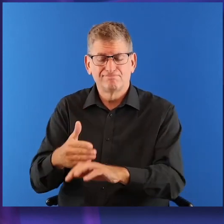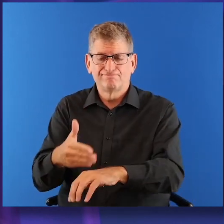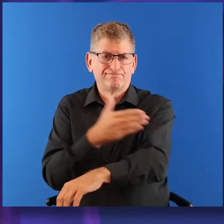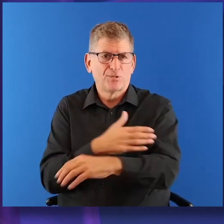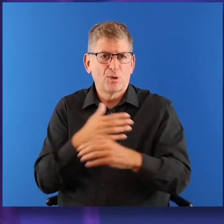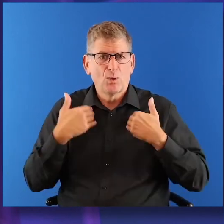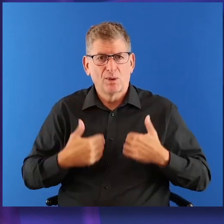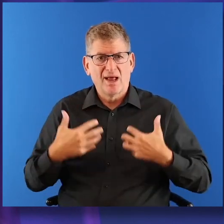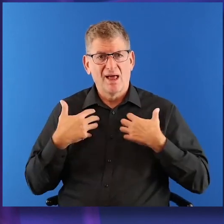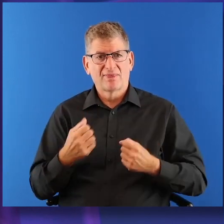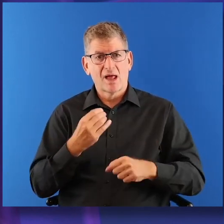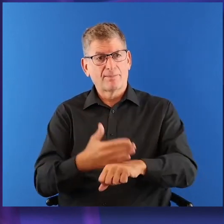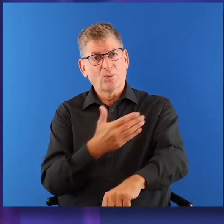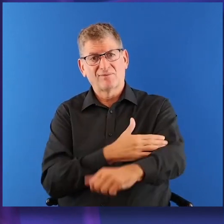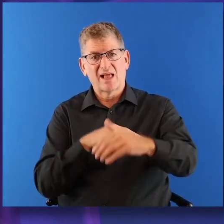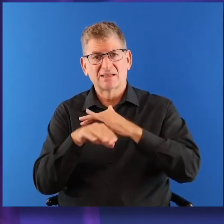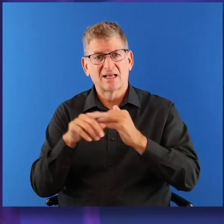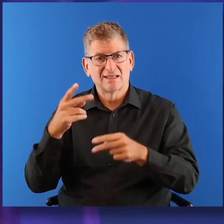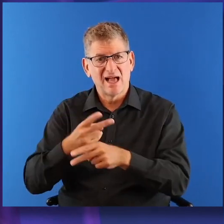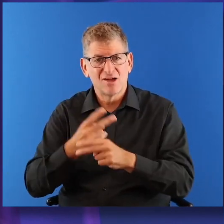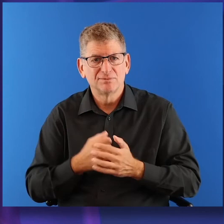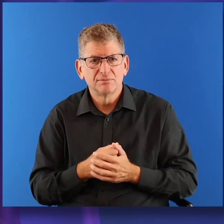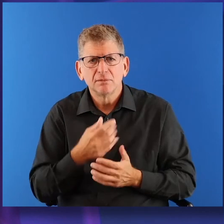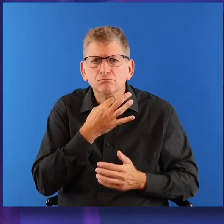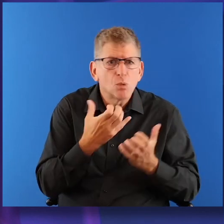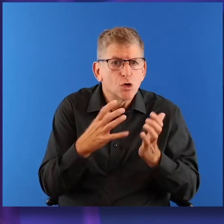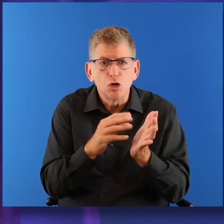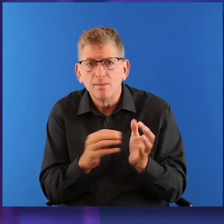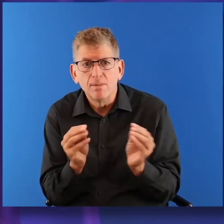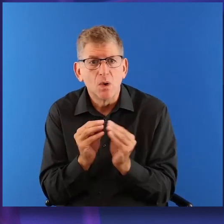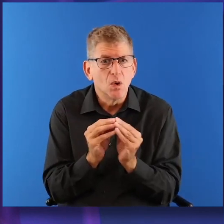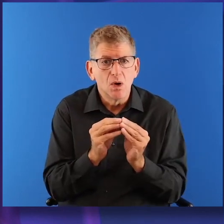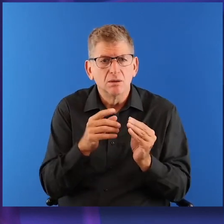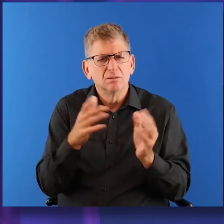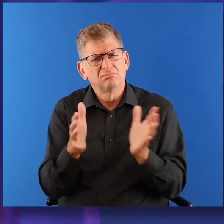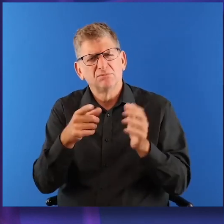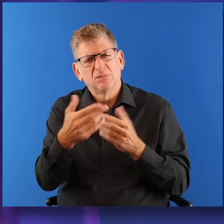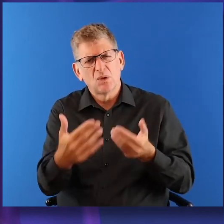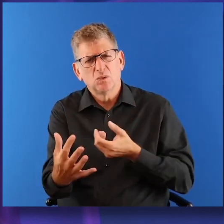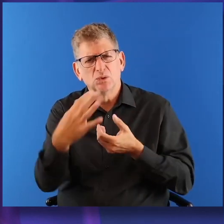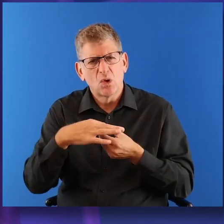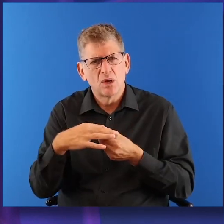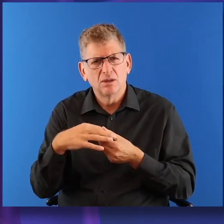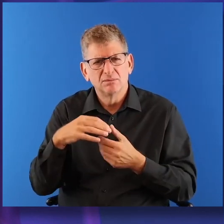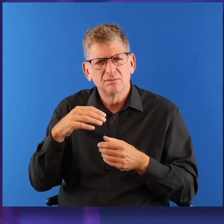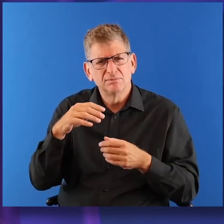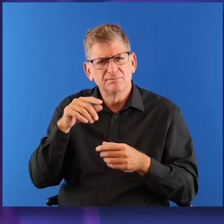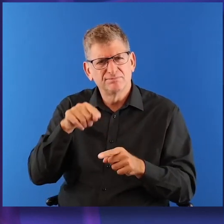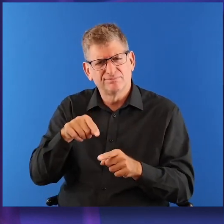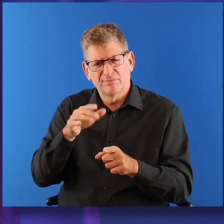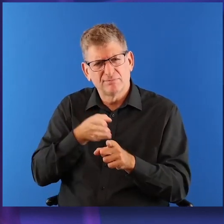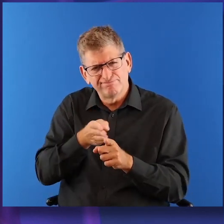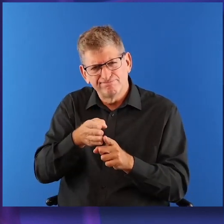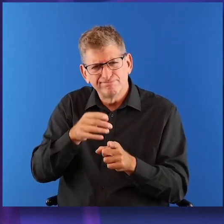in the drive to enhance human health and improve access to care. If you'd like to learn more, I encourage you to join